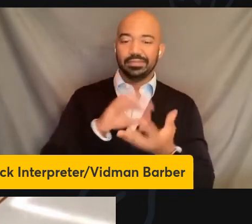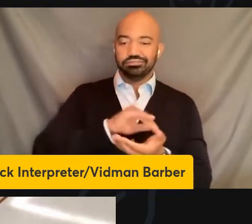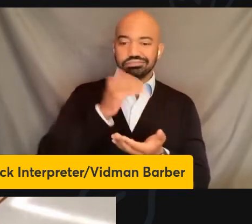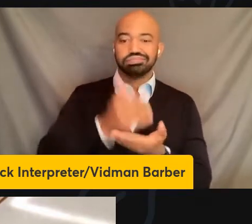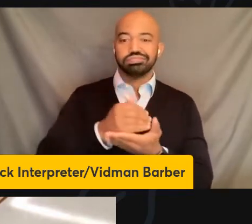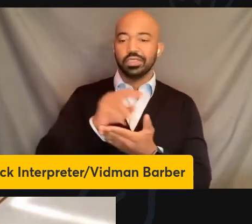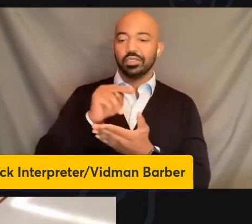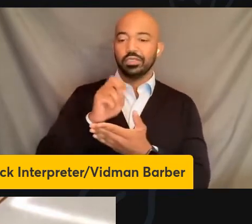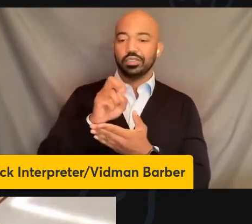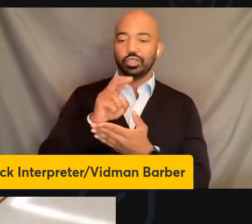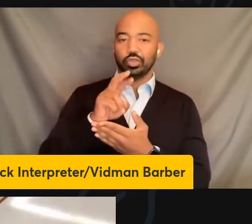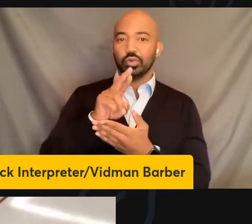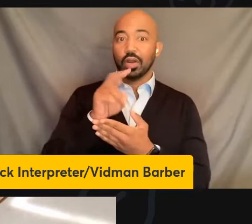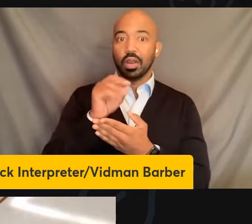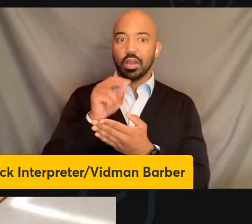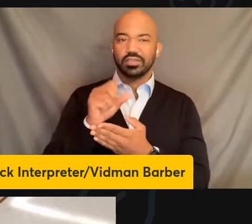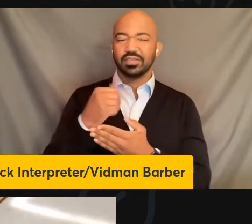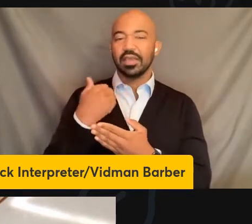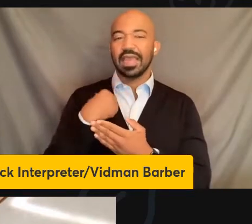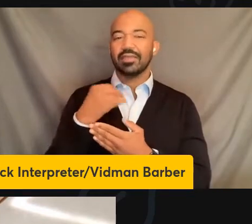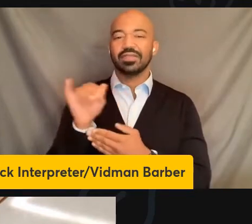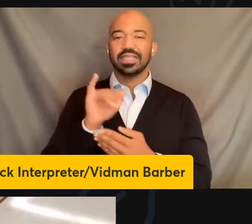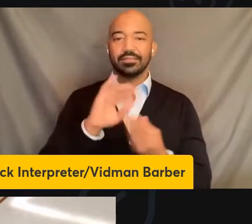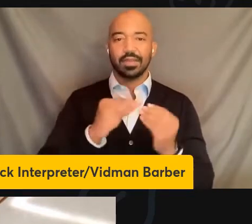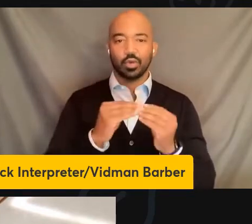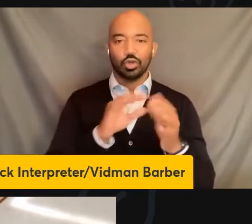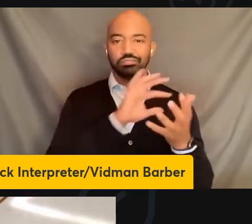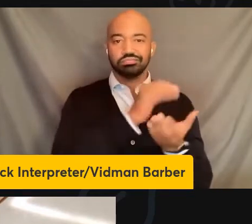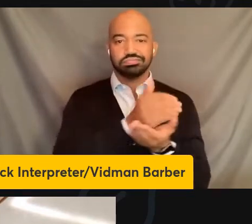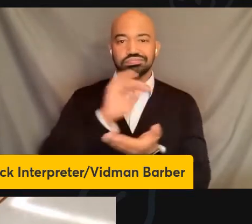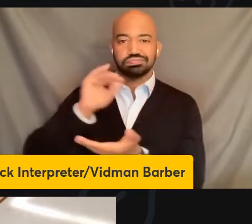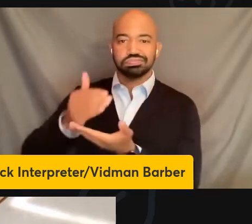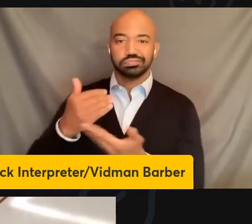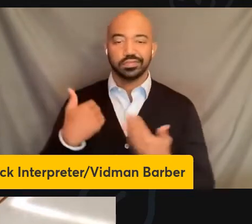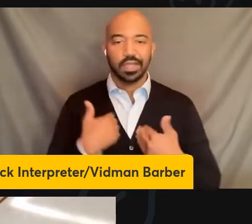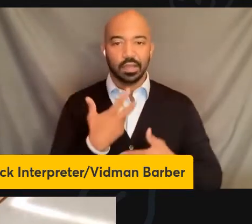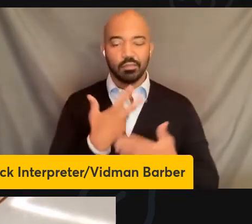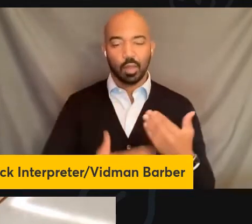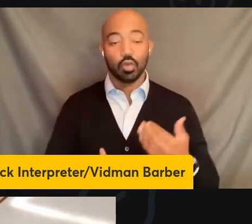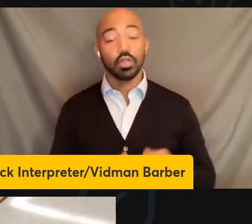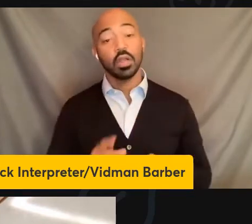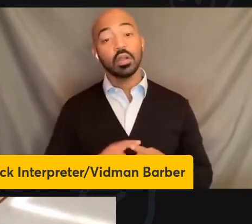in the new end, they have the same number of neurons? Well, we haven't, what we're starting to do now is to look at the